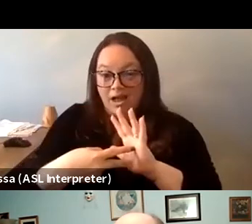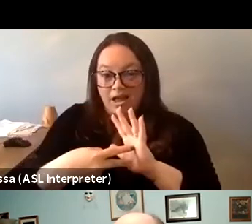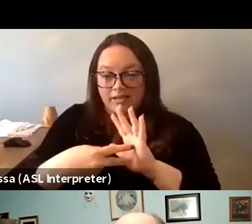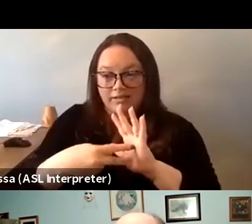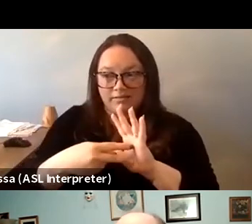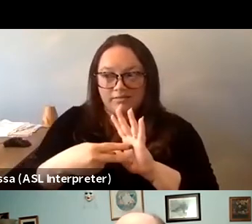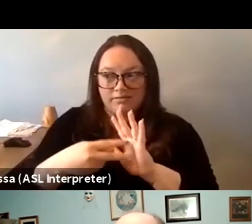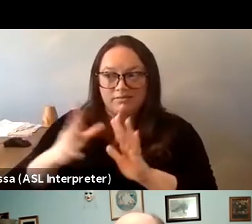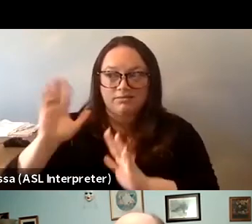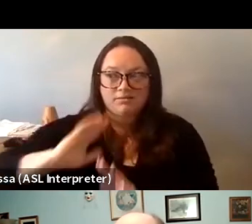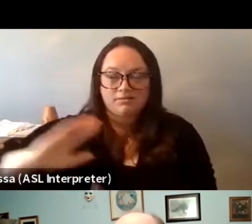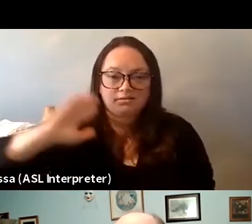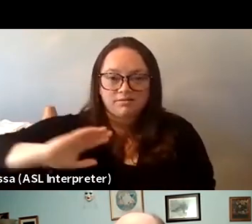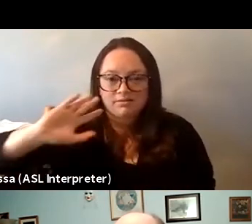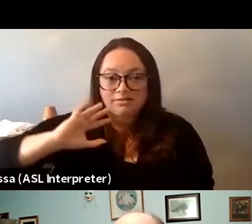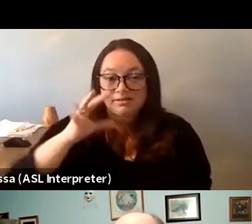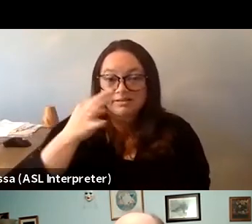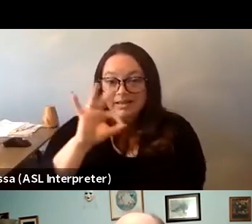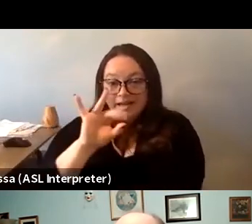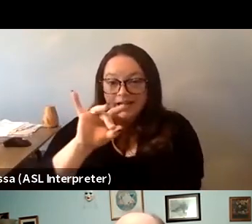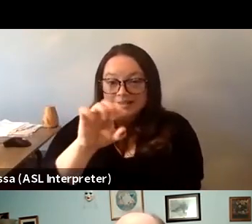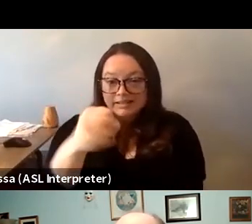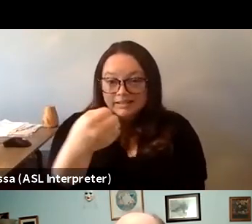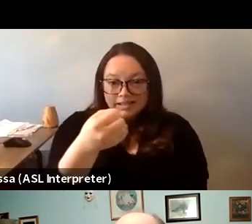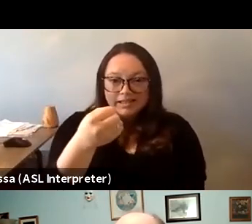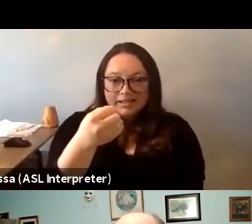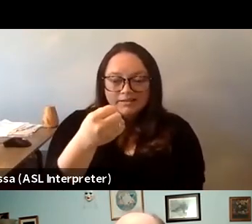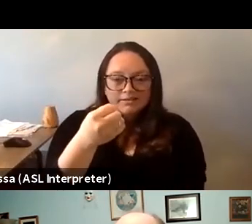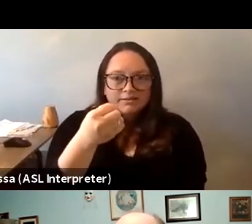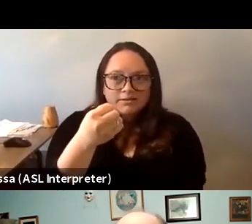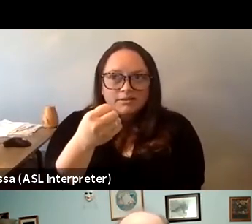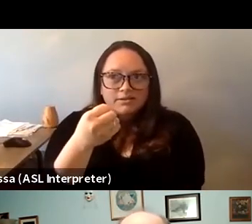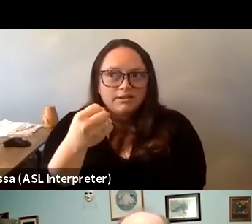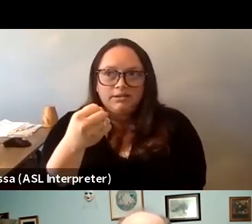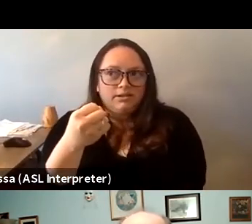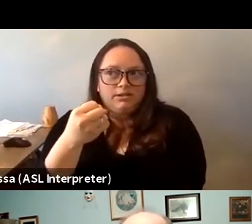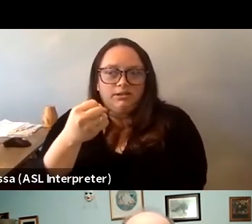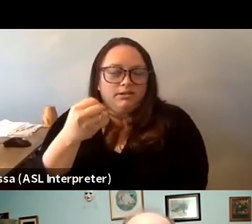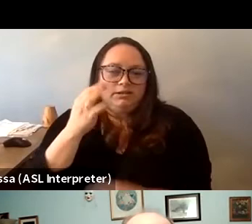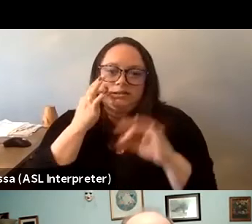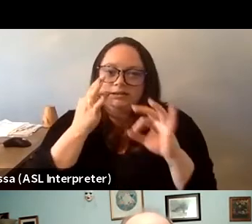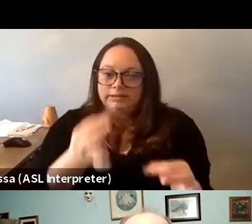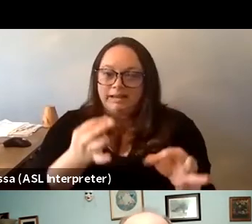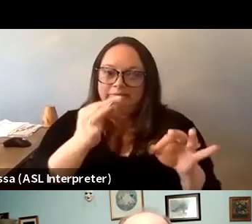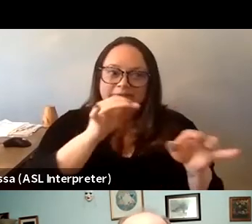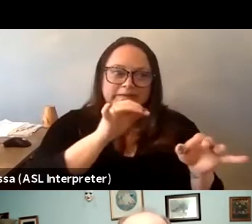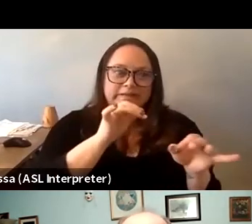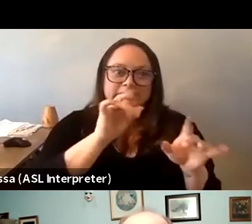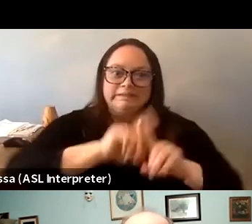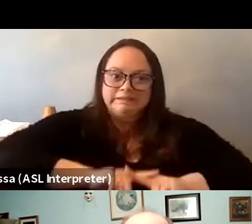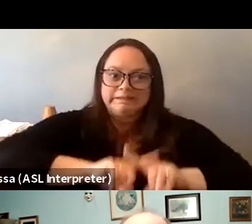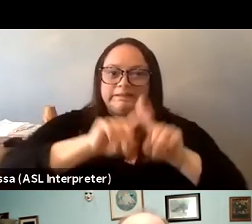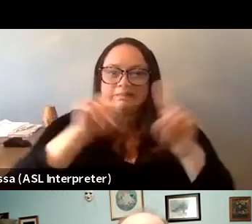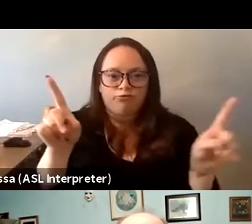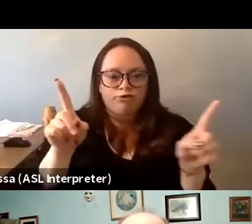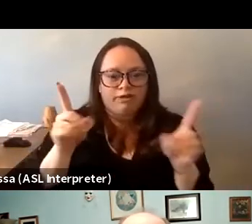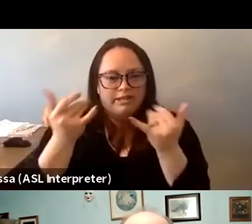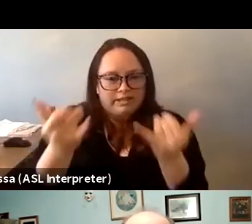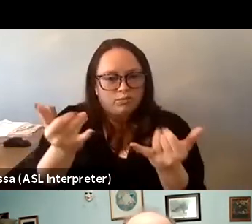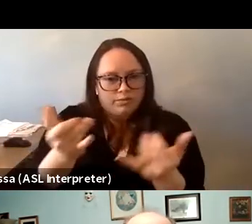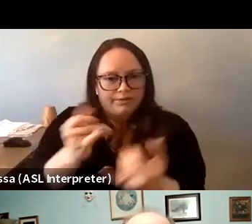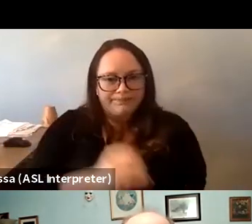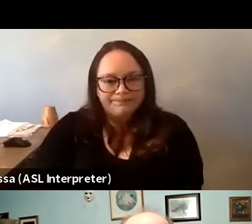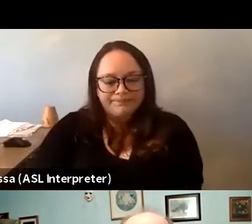the 80s. Is, is certainly not what it is now. And, and so, my